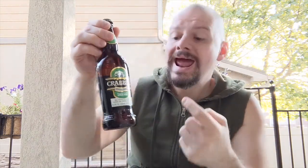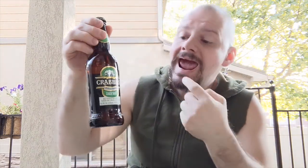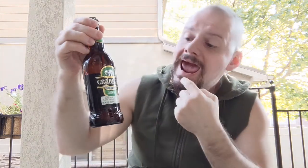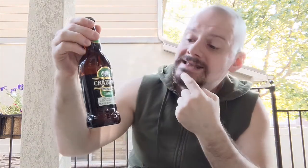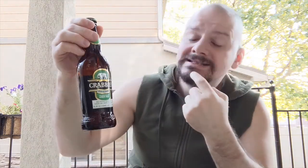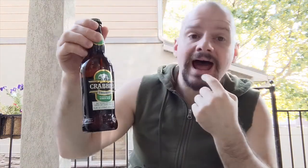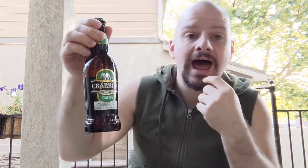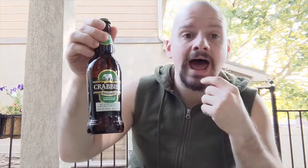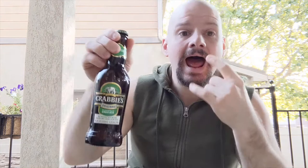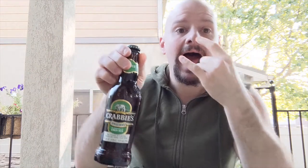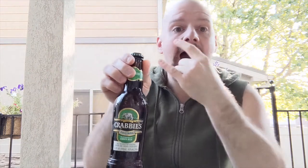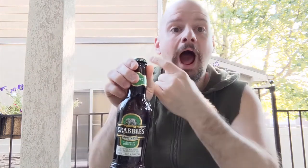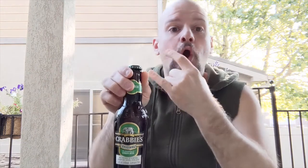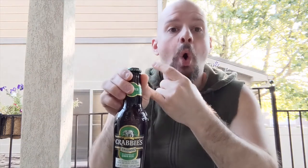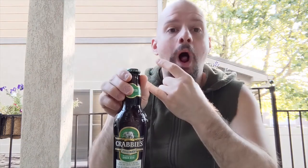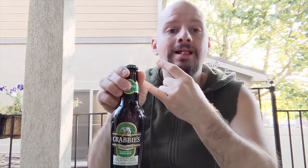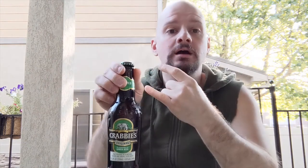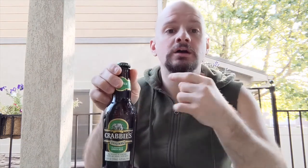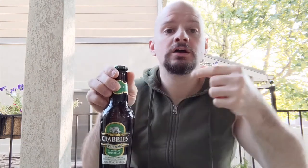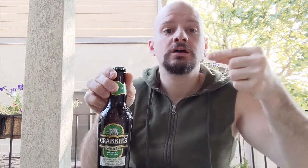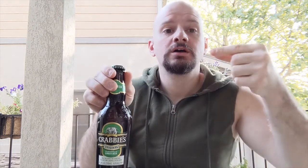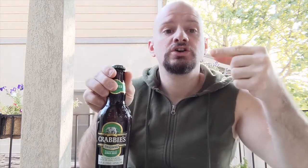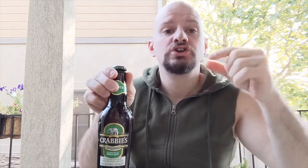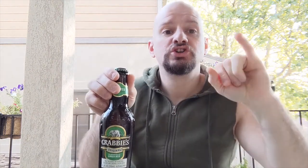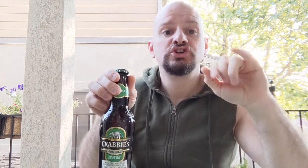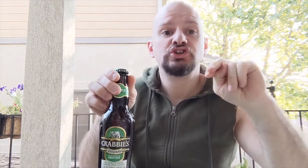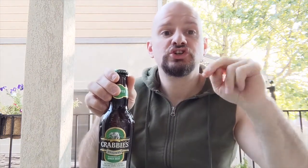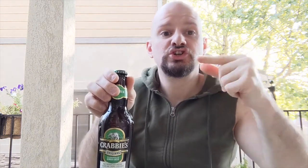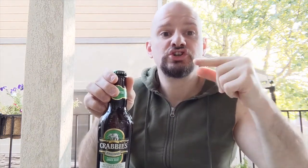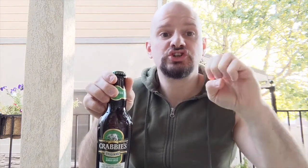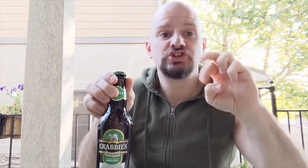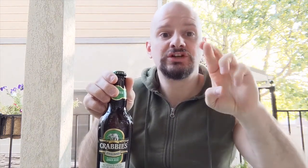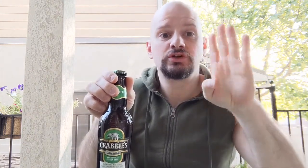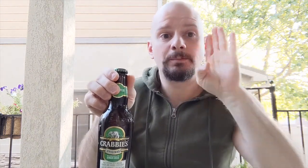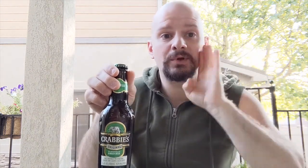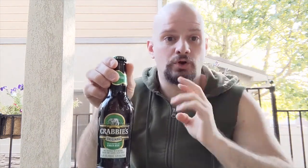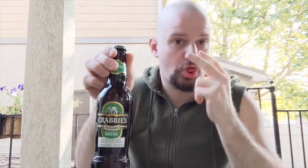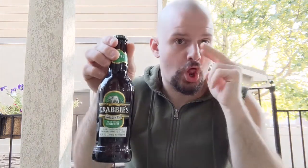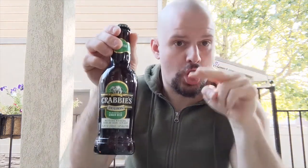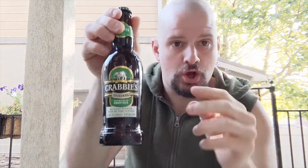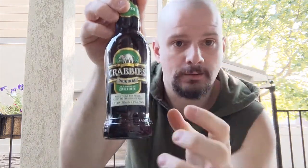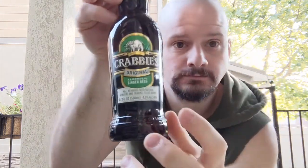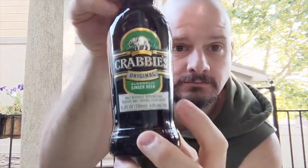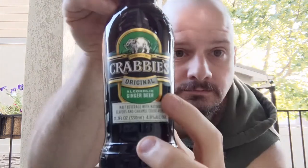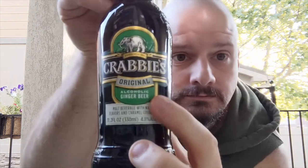It says, "alcoholic ginger beer." Look.